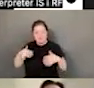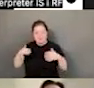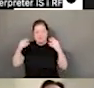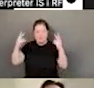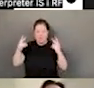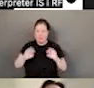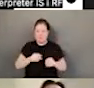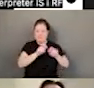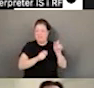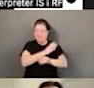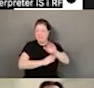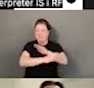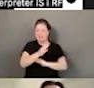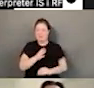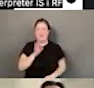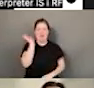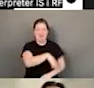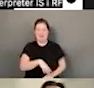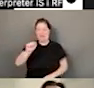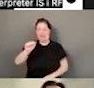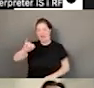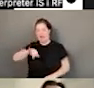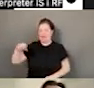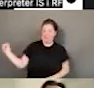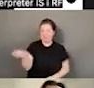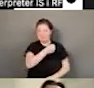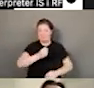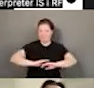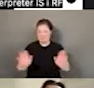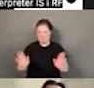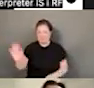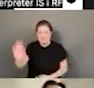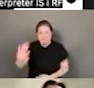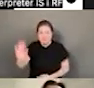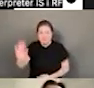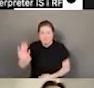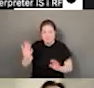But much more to come on, that I'm absolutely sure. And I also hope that I know